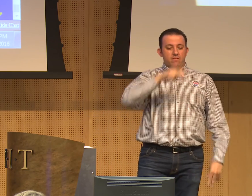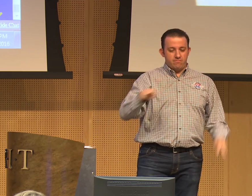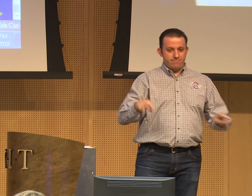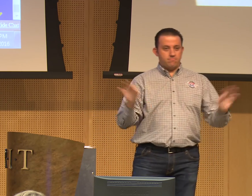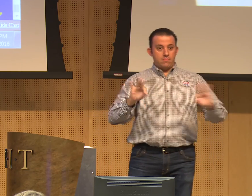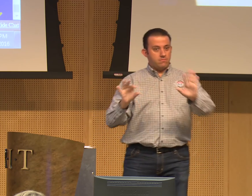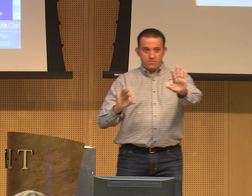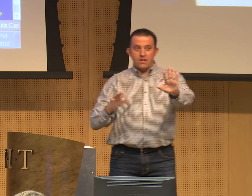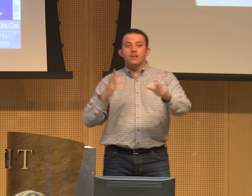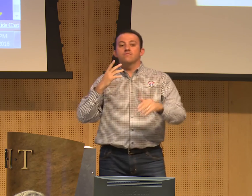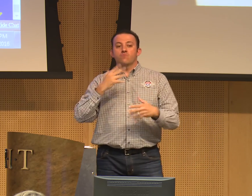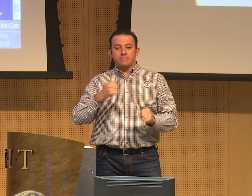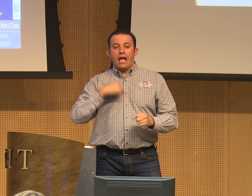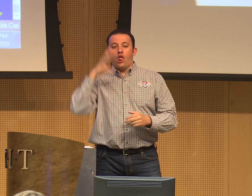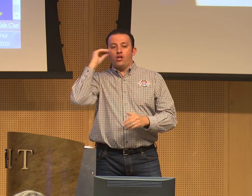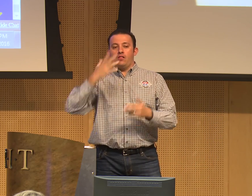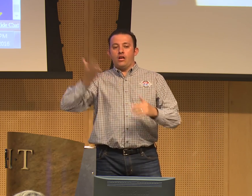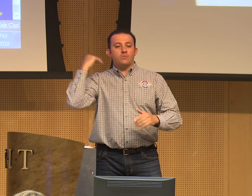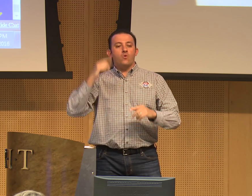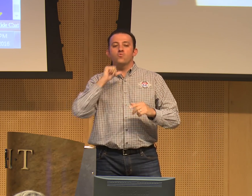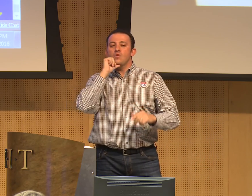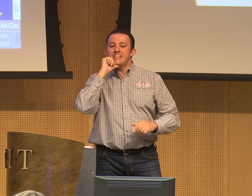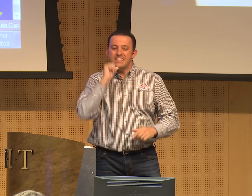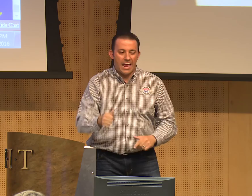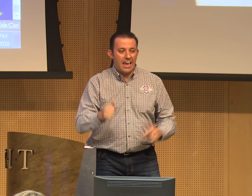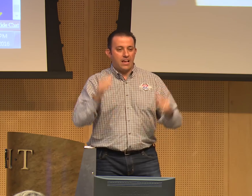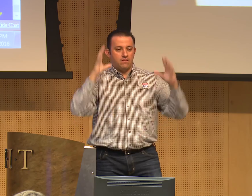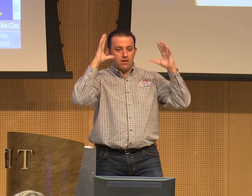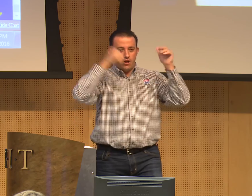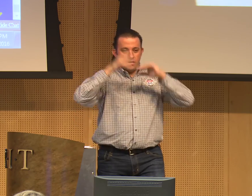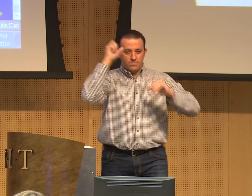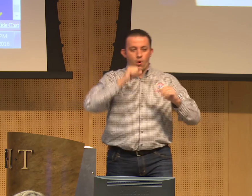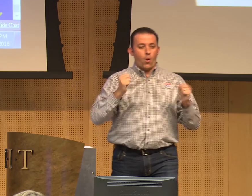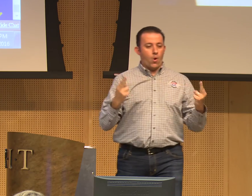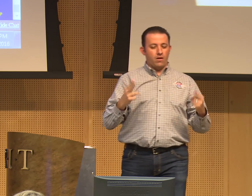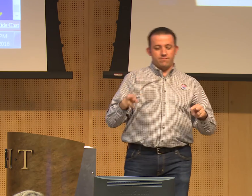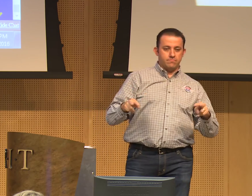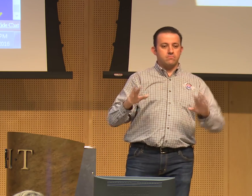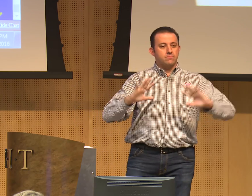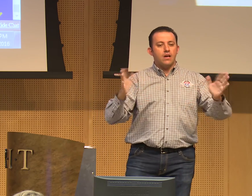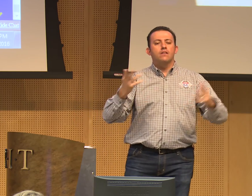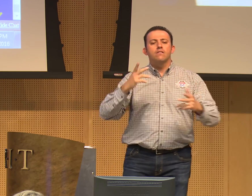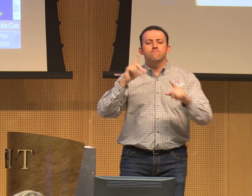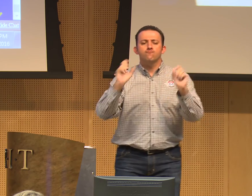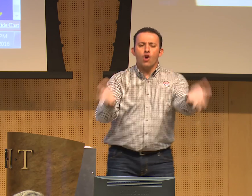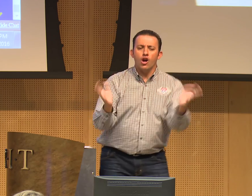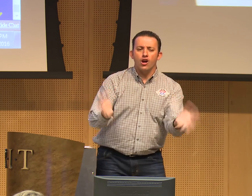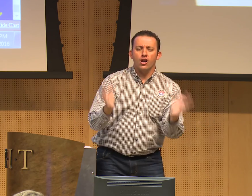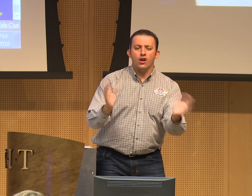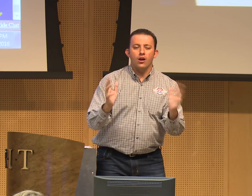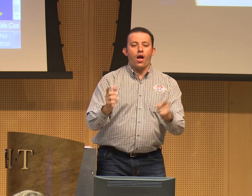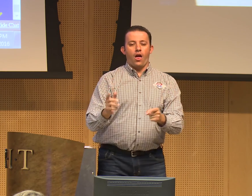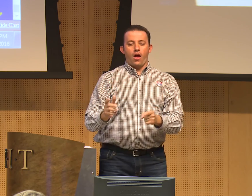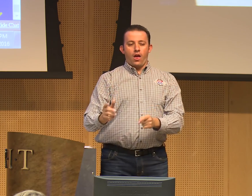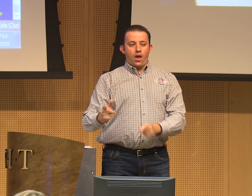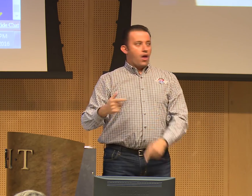Don't underestimate a single person's ability. I learned a long time ago never underestimate. Talk. Give somebody a chance.